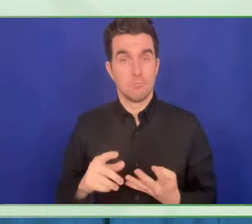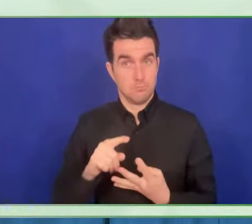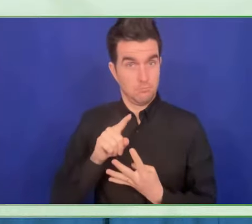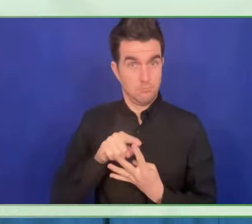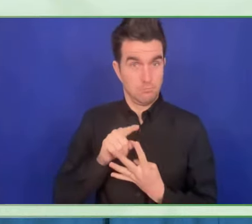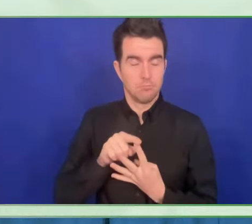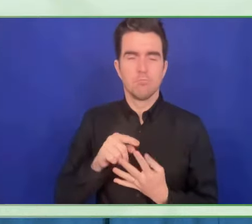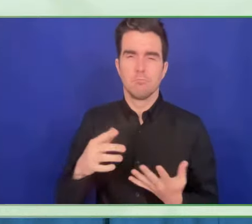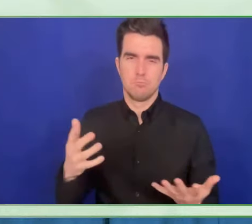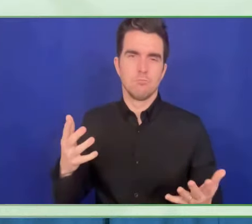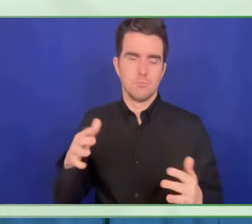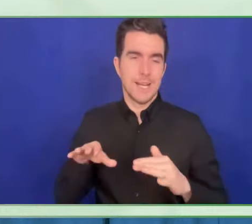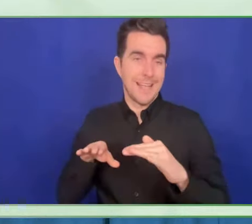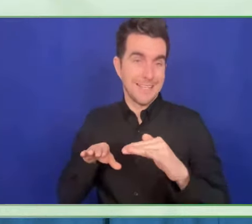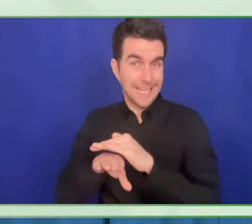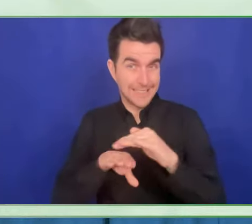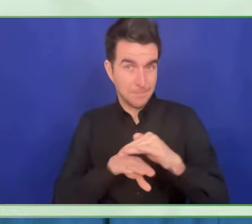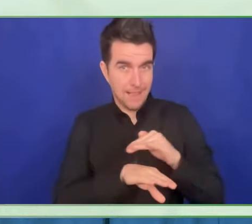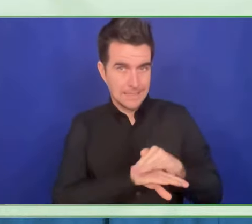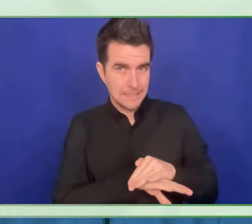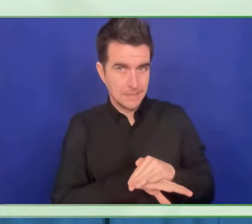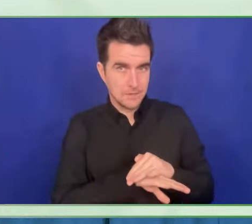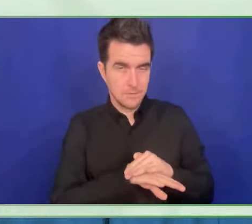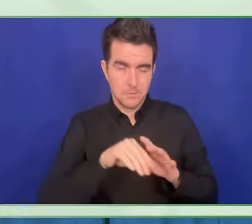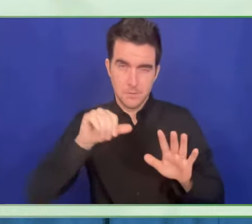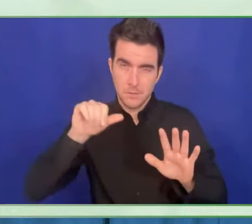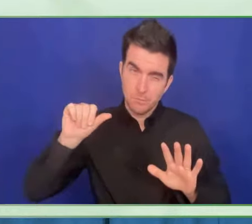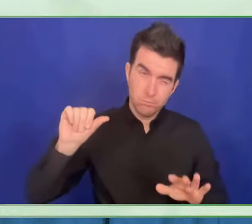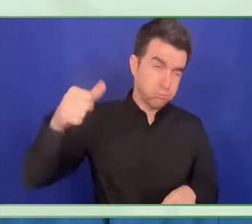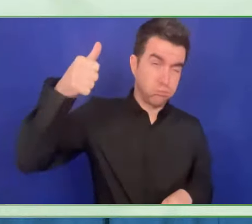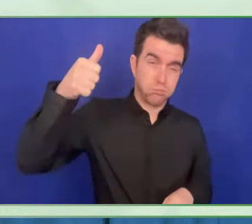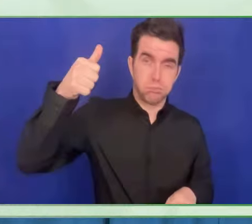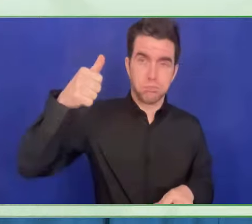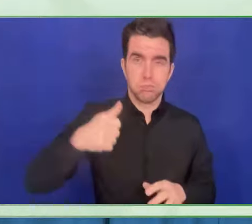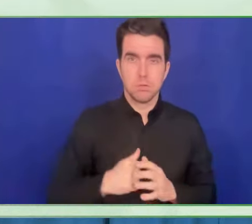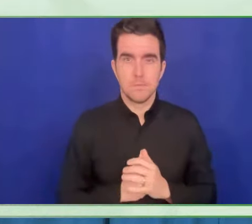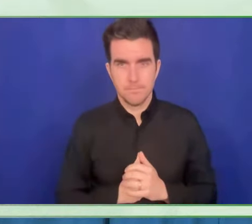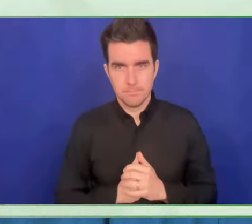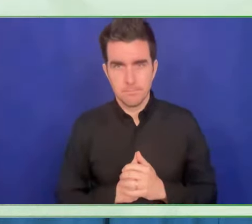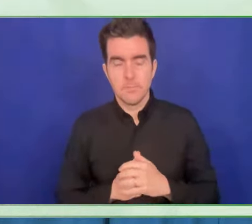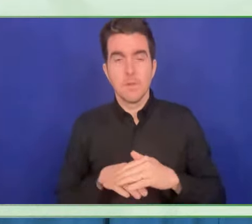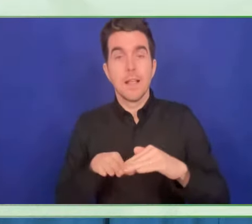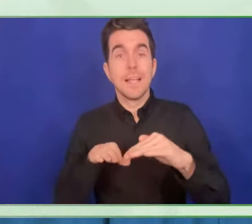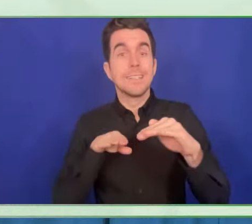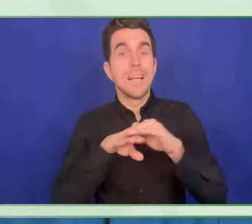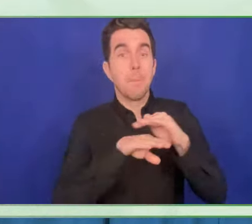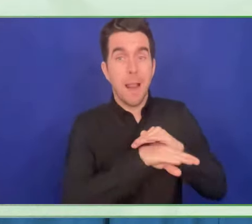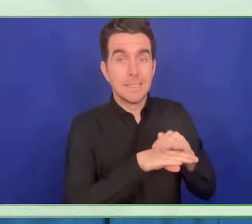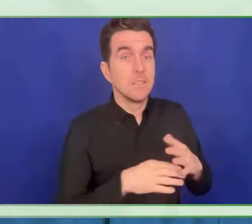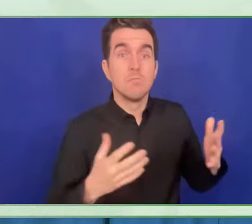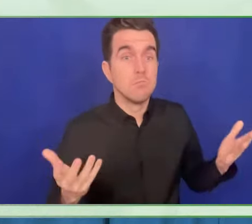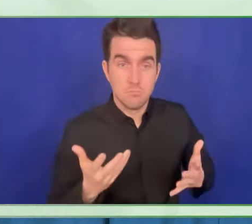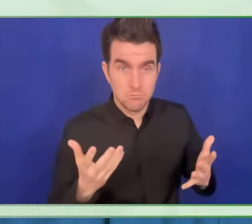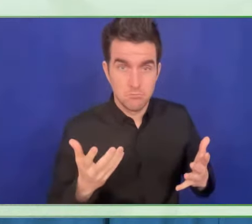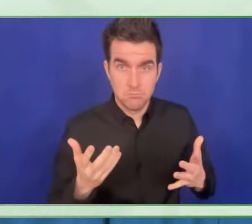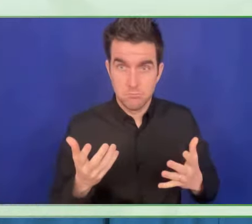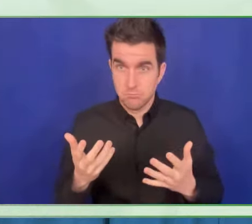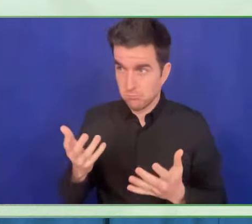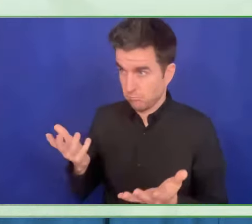We have taken quite a number of measures, legal and policy measures and now we really need to advance on implementation.